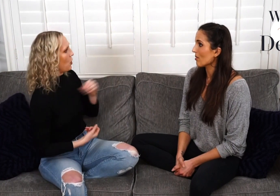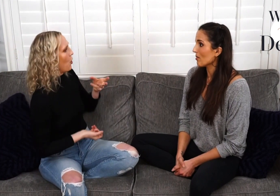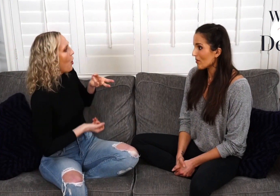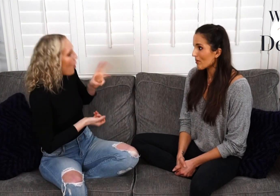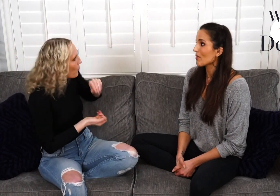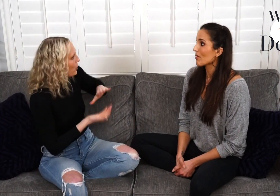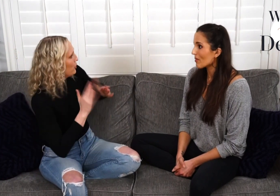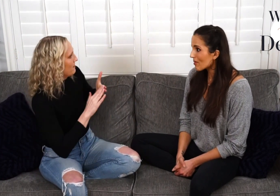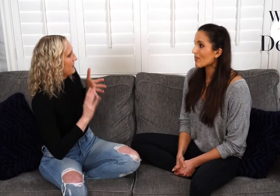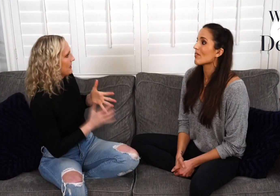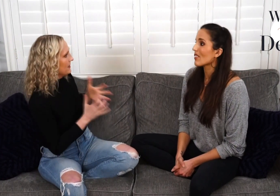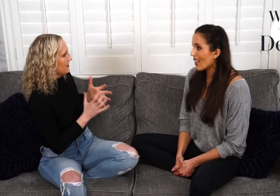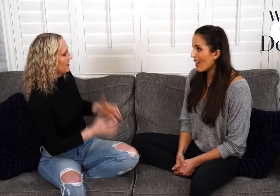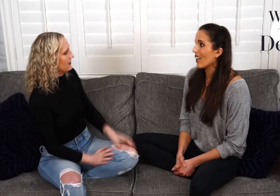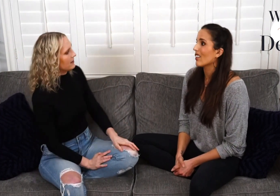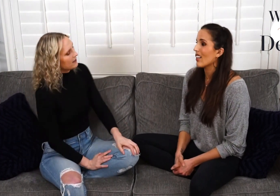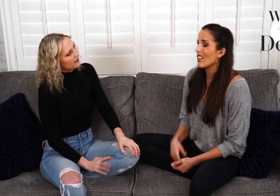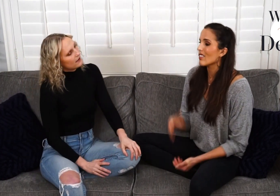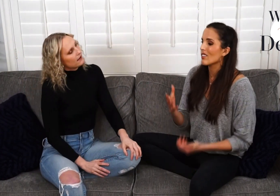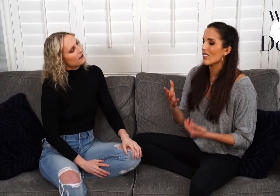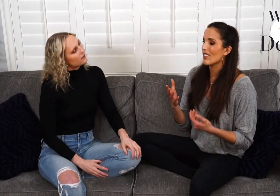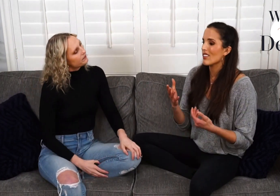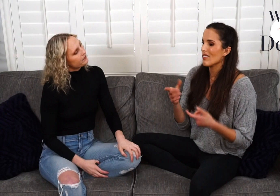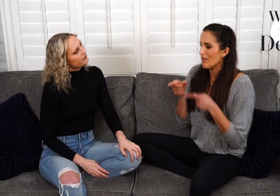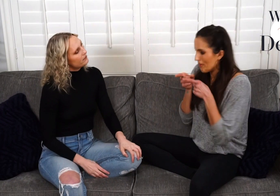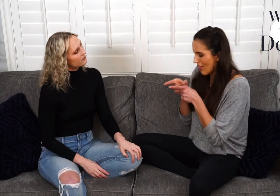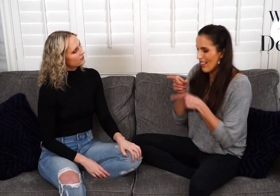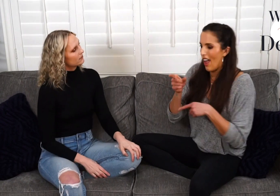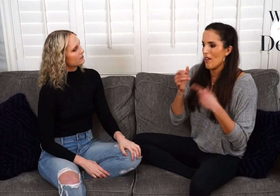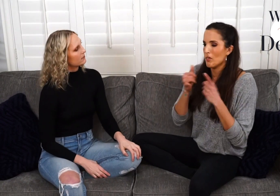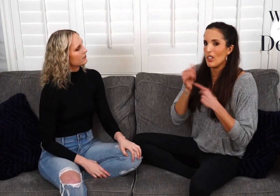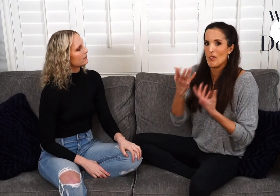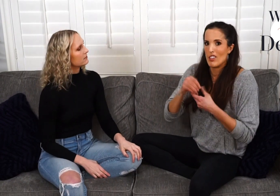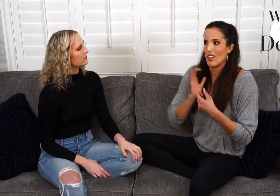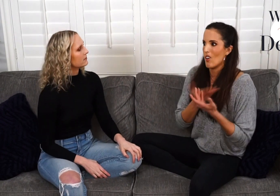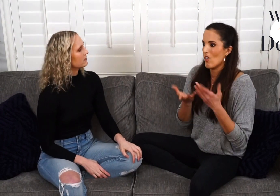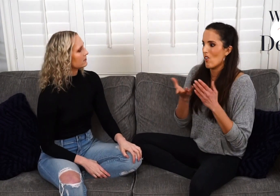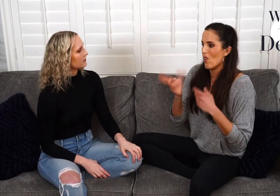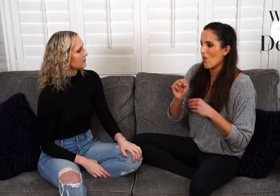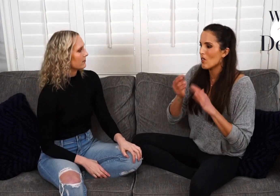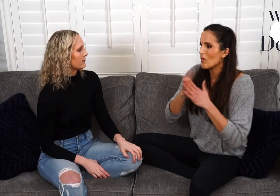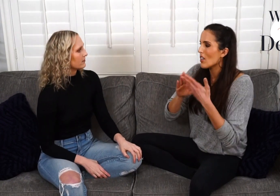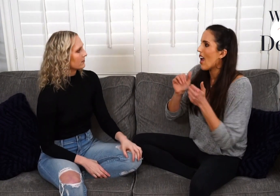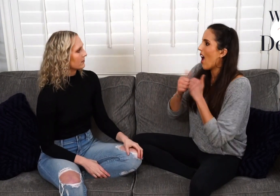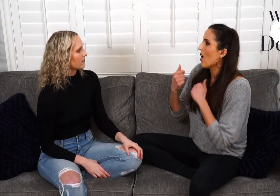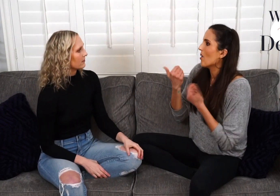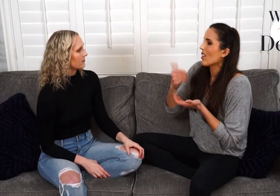within my own community? - Yeah, exactly, what you said, bullying within our own community.